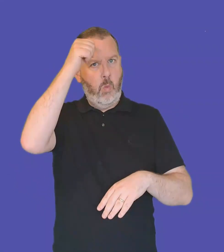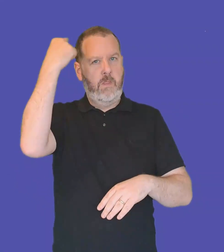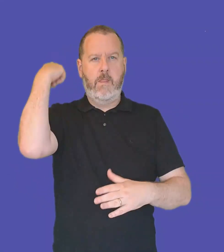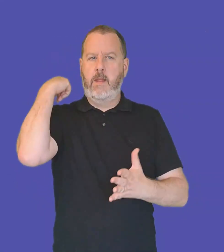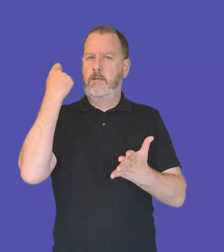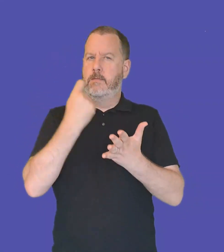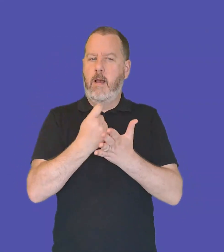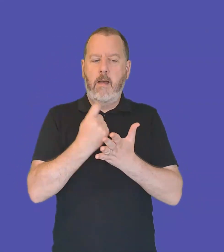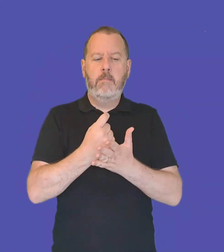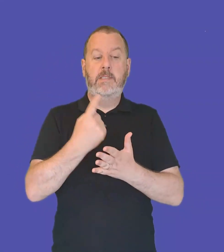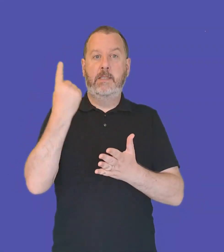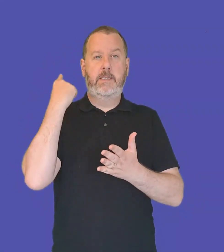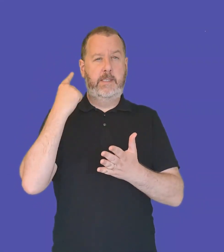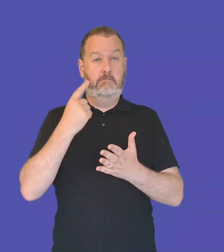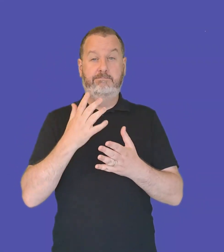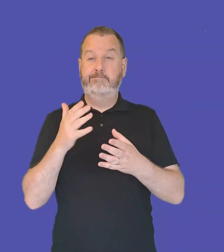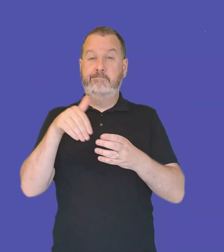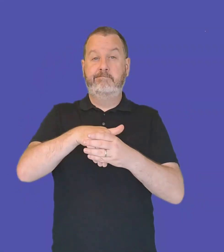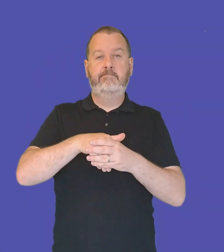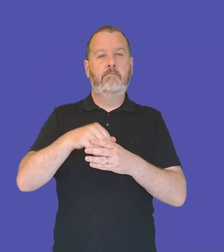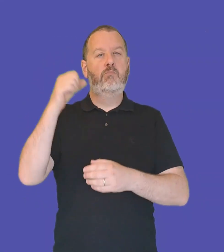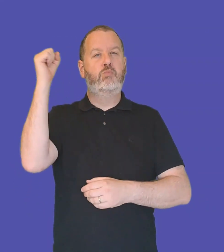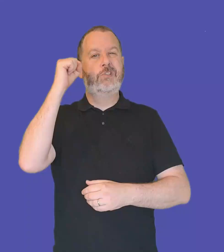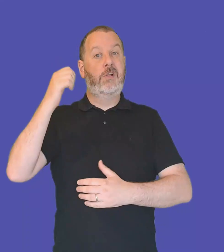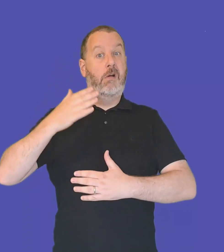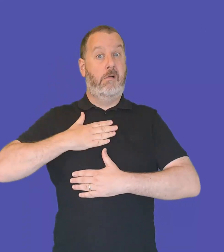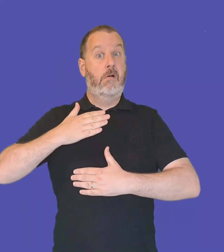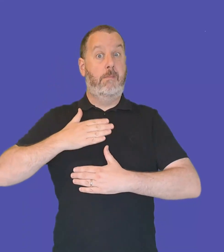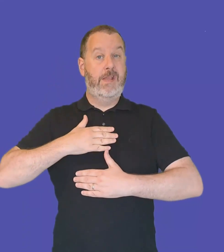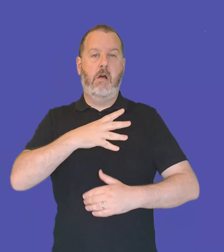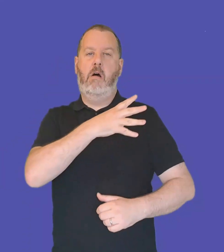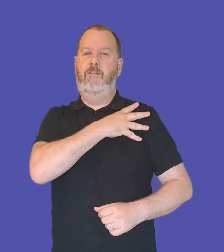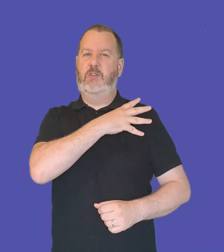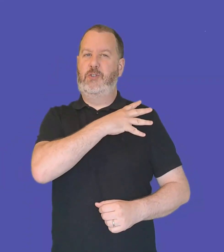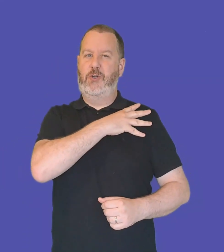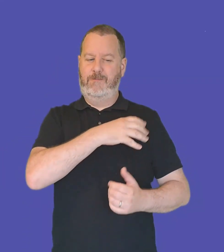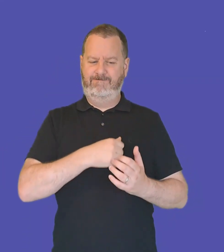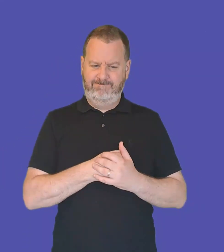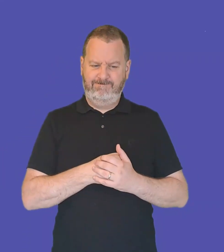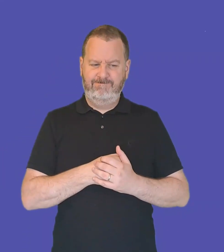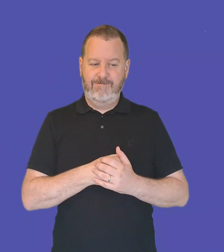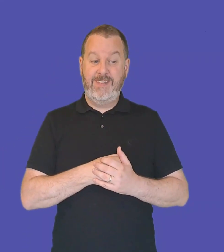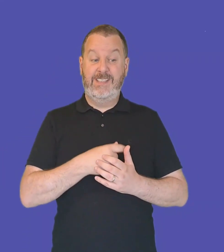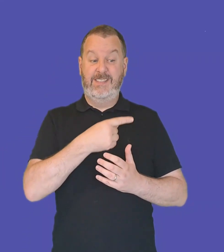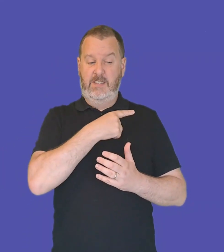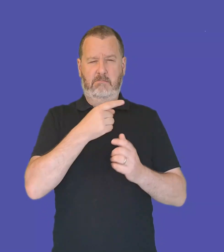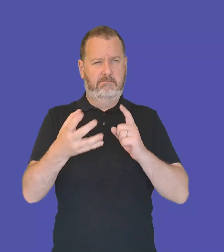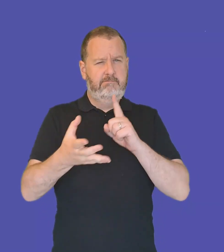William was a very well-known British Army officer